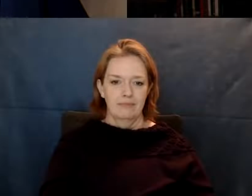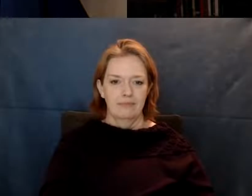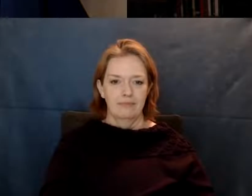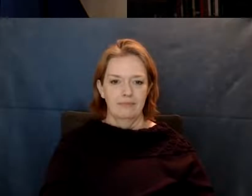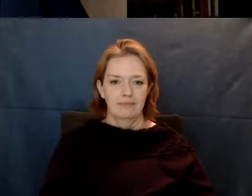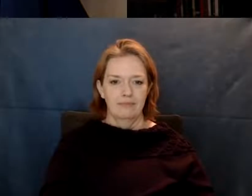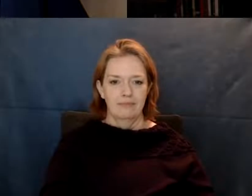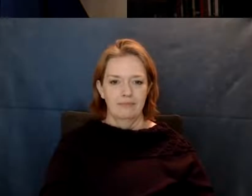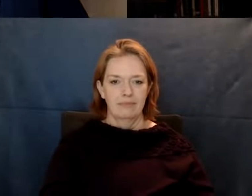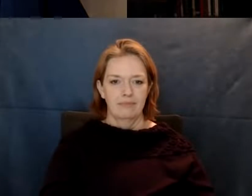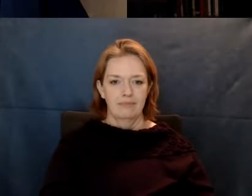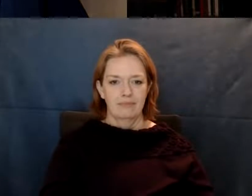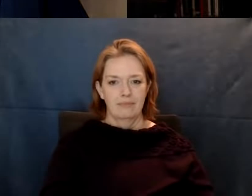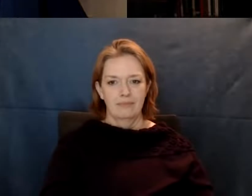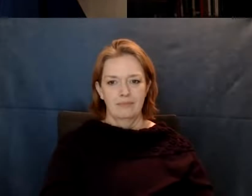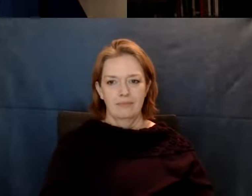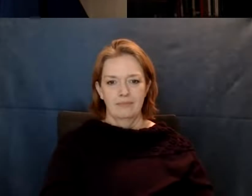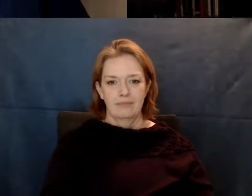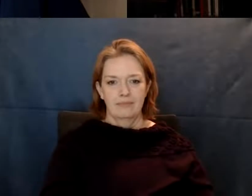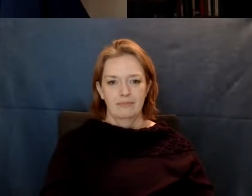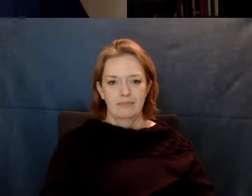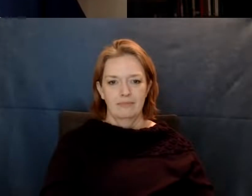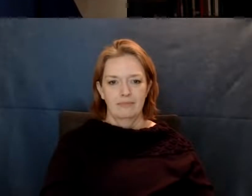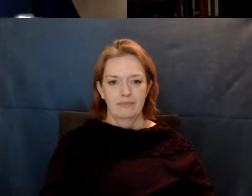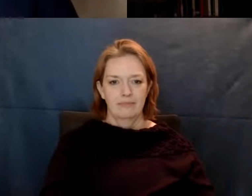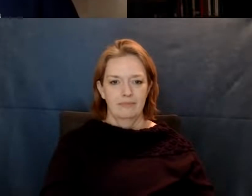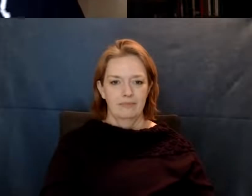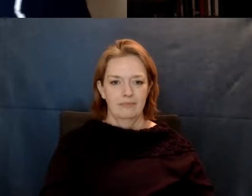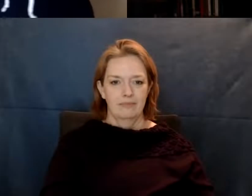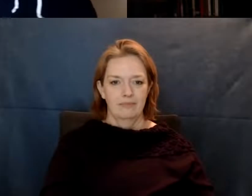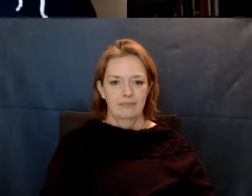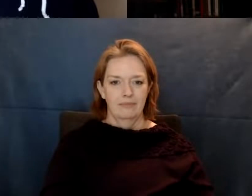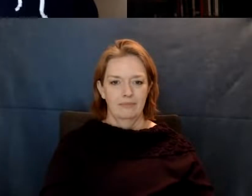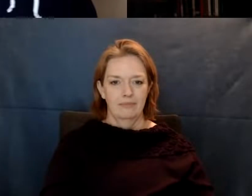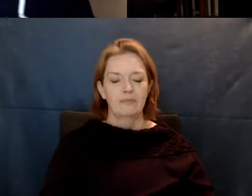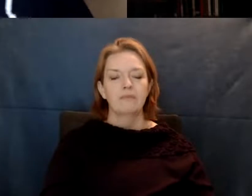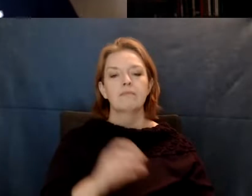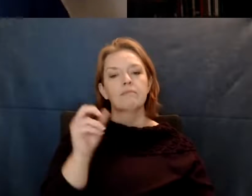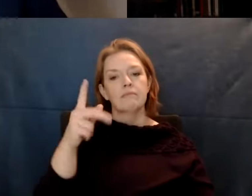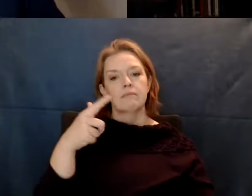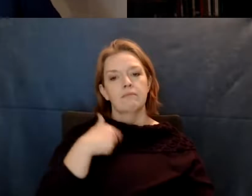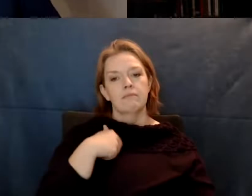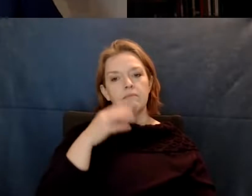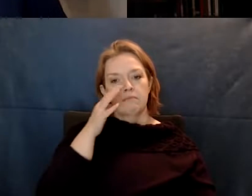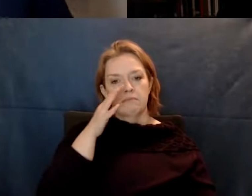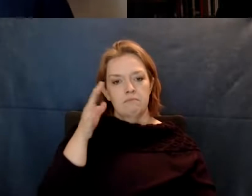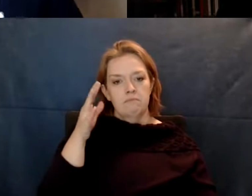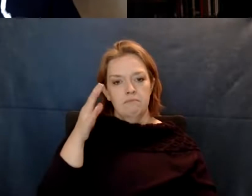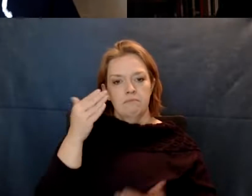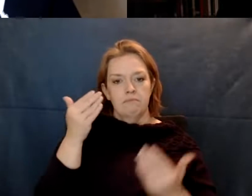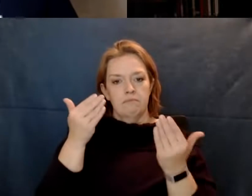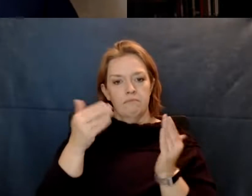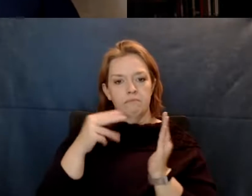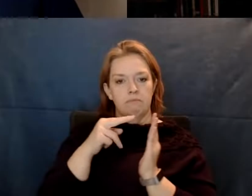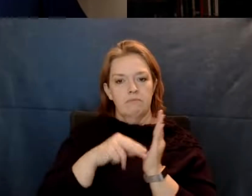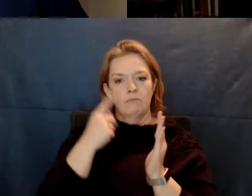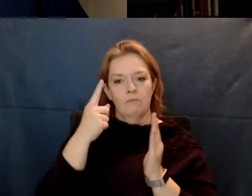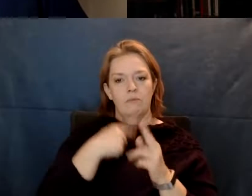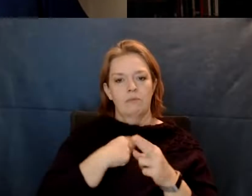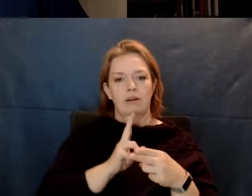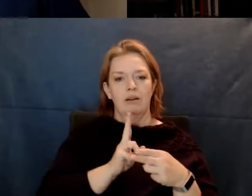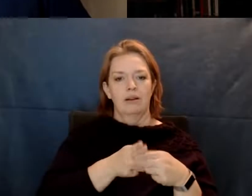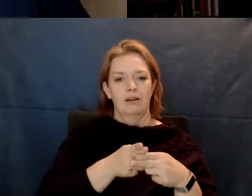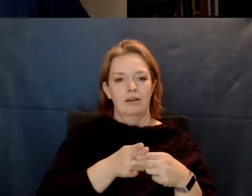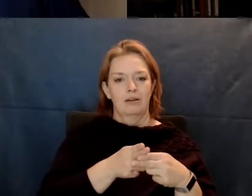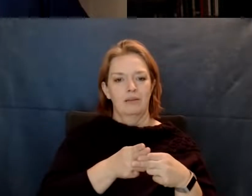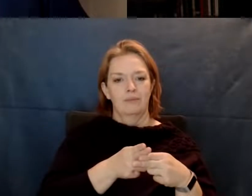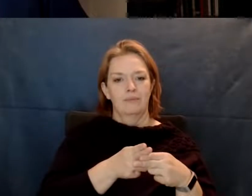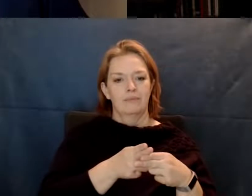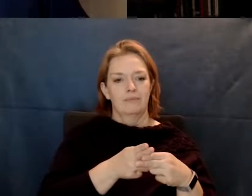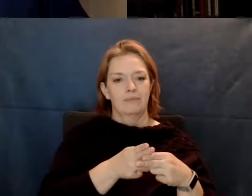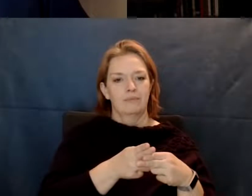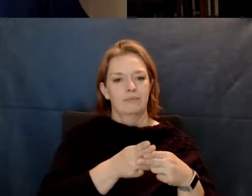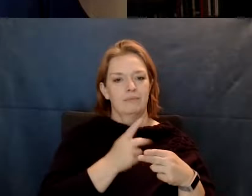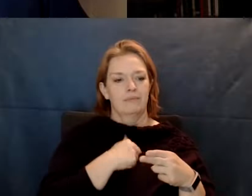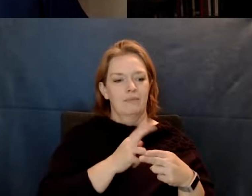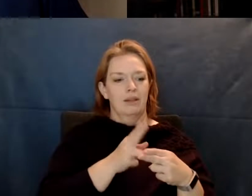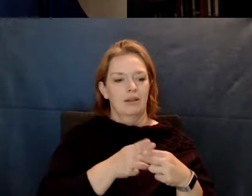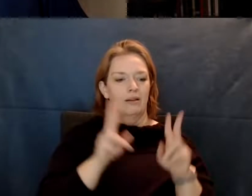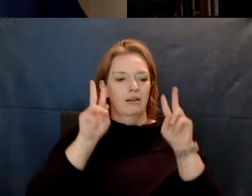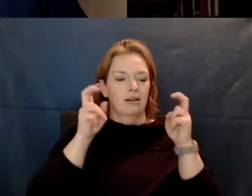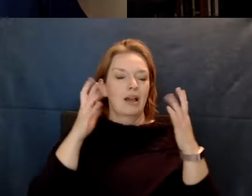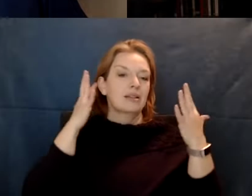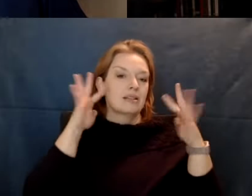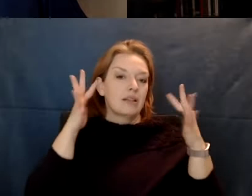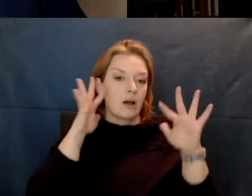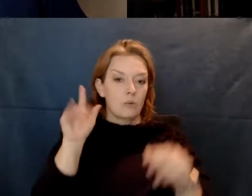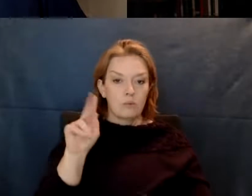J: Oh, okay I'll read um what, I'm following these um, I'm following these sound tunnels,